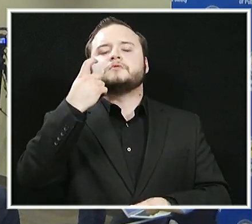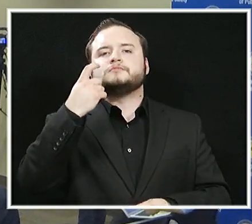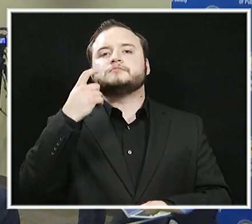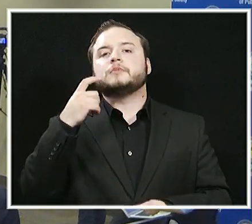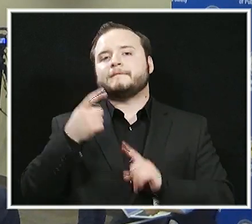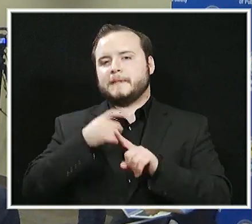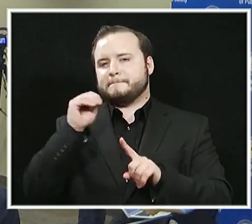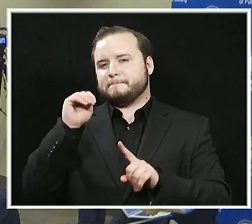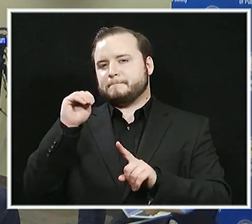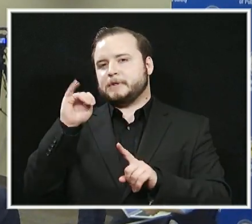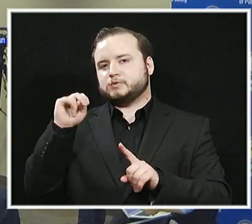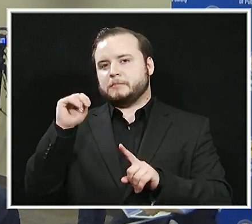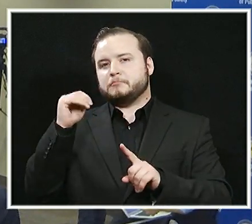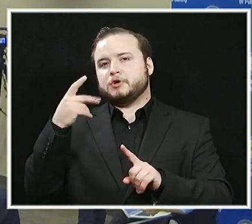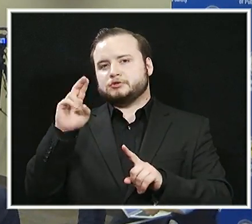correctly